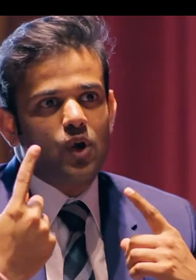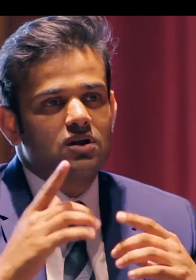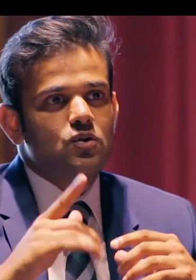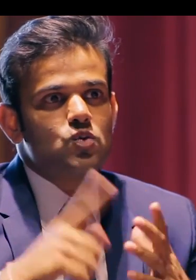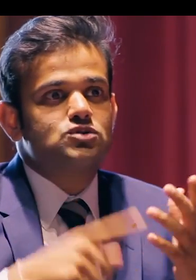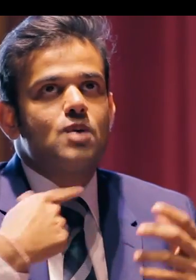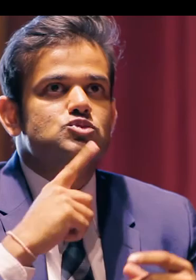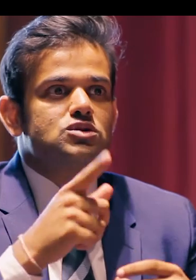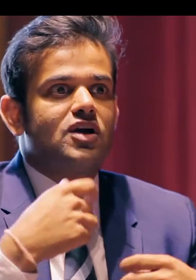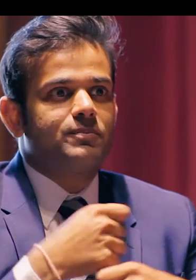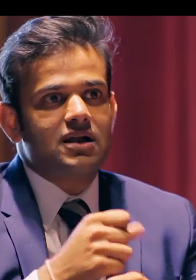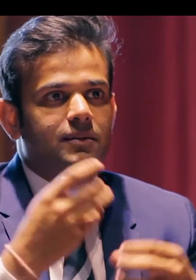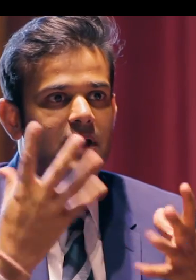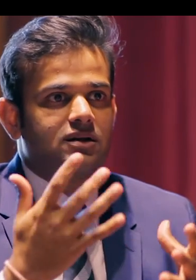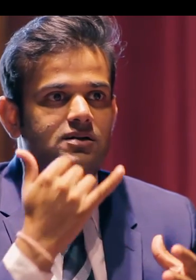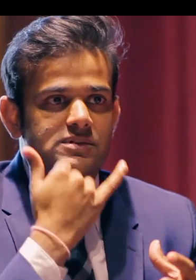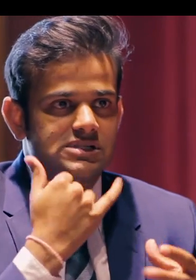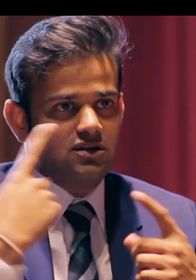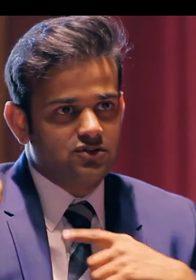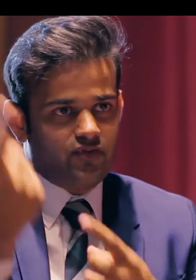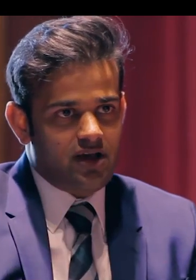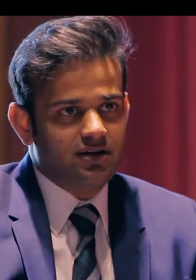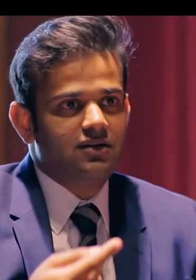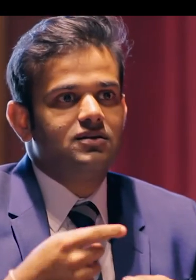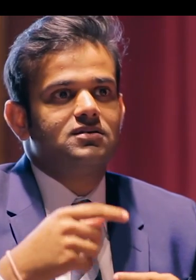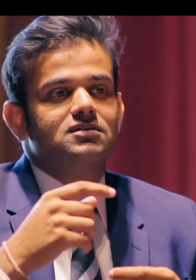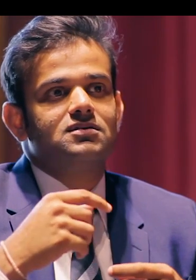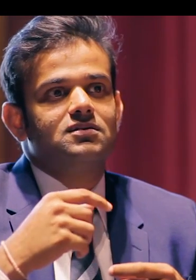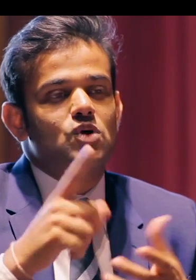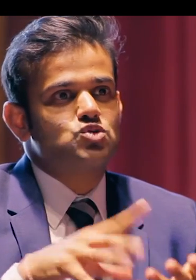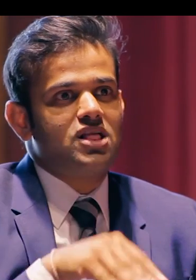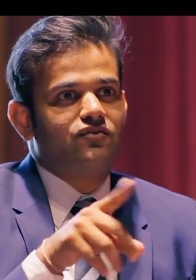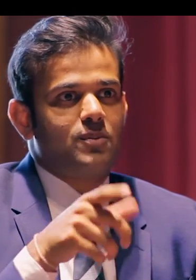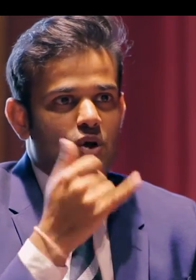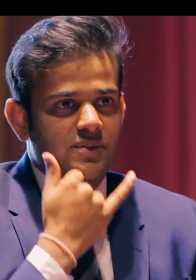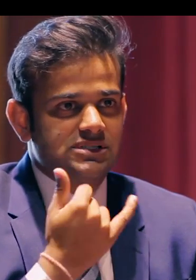I'm wondering, I'm sure you've made a lot of mistakes over the years, and so, what have you learned